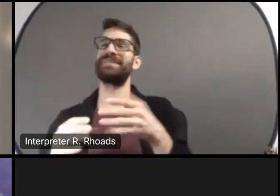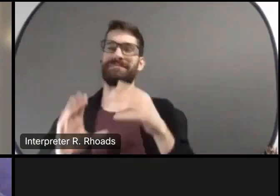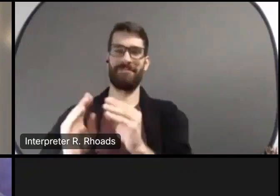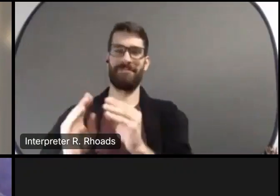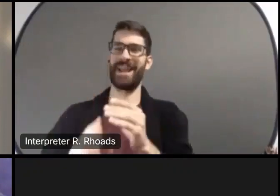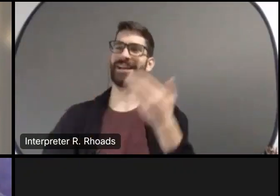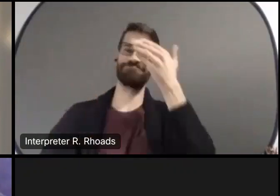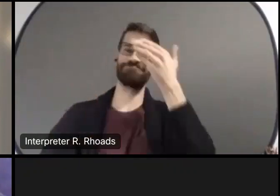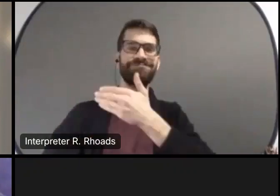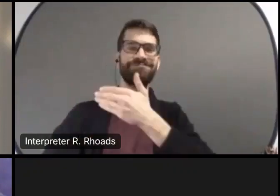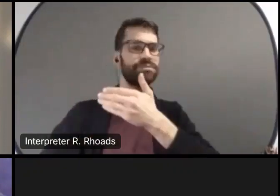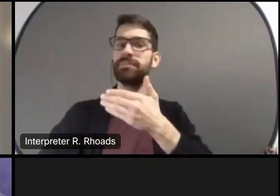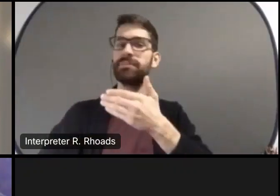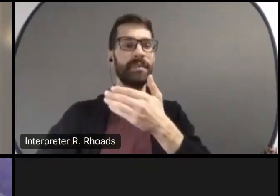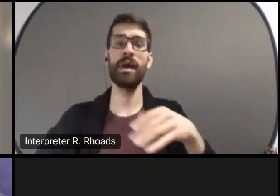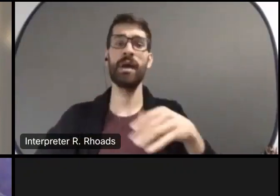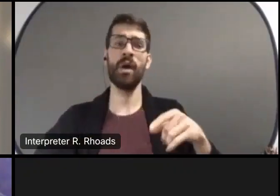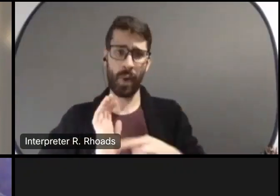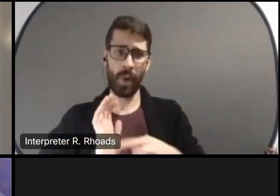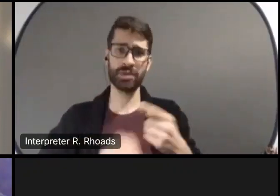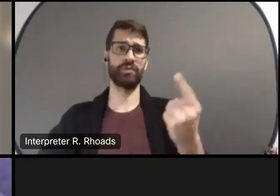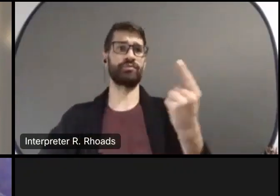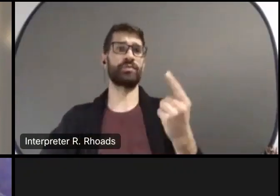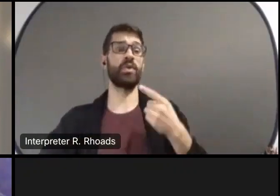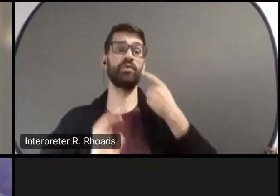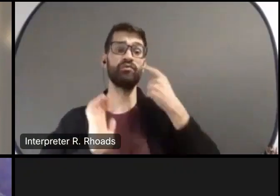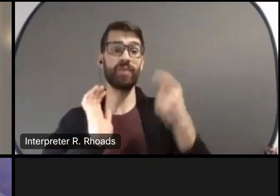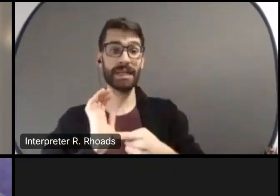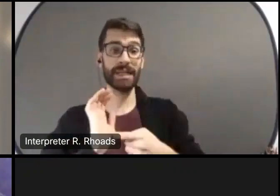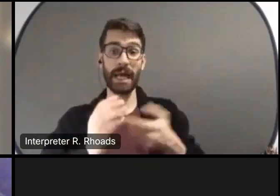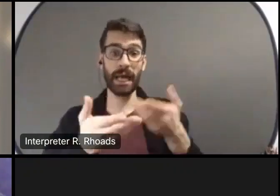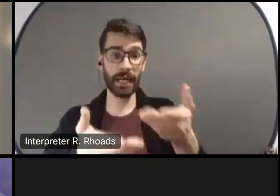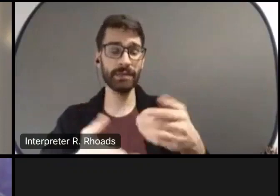recognized. Once you're recognized, you can say what you need to say, it gets addressed,